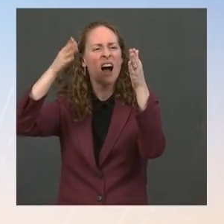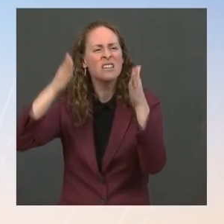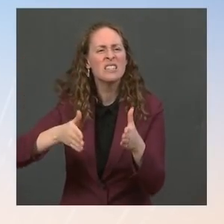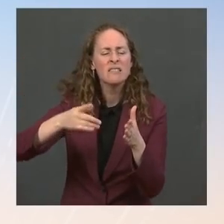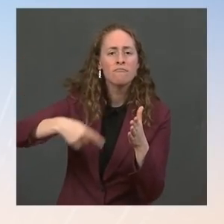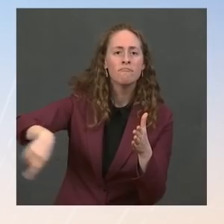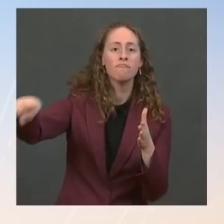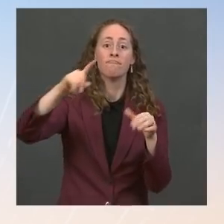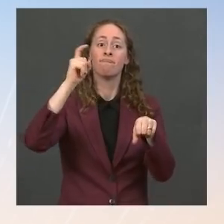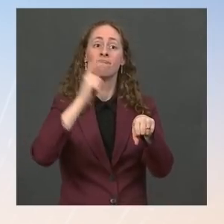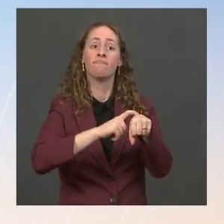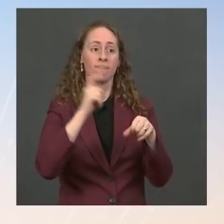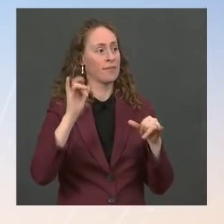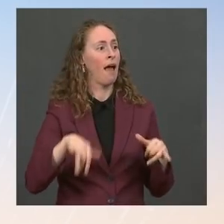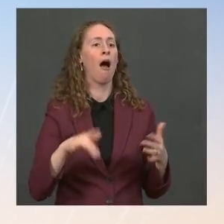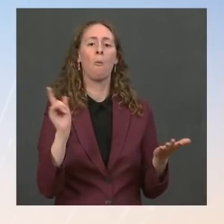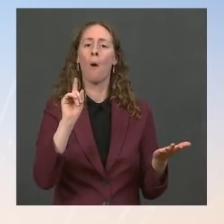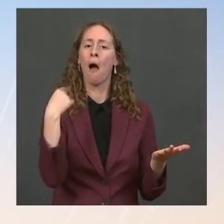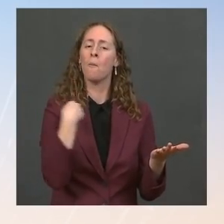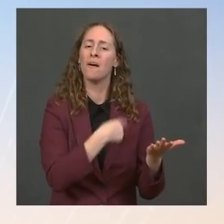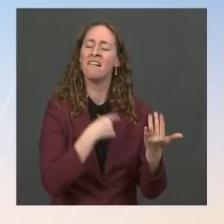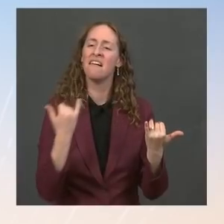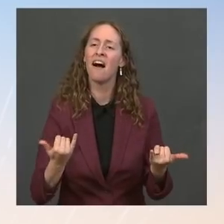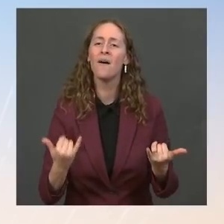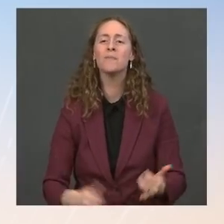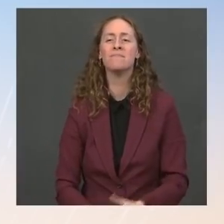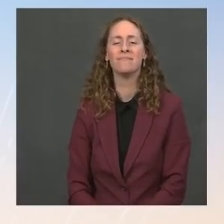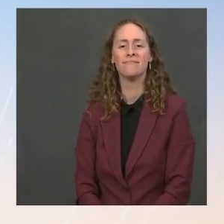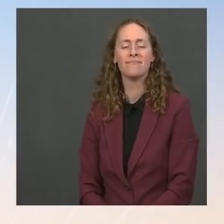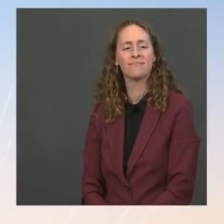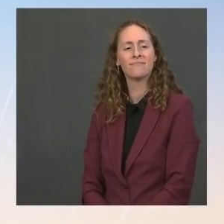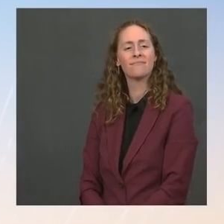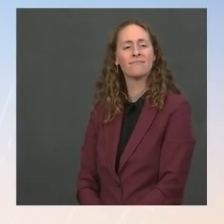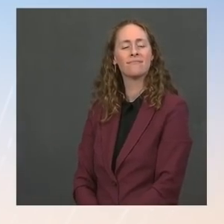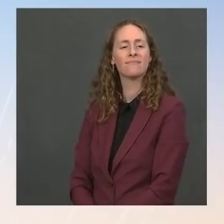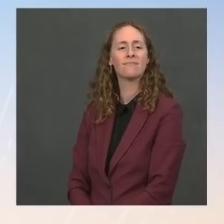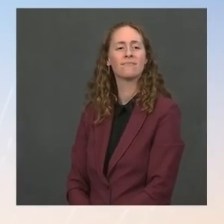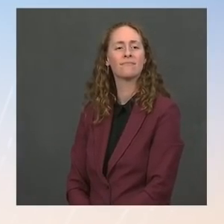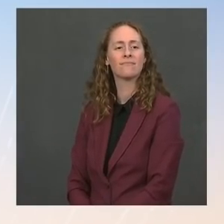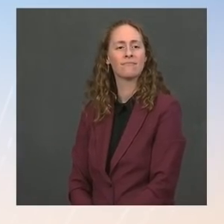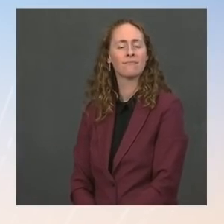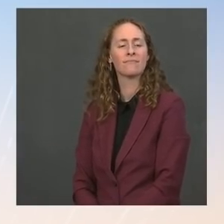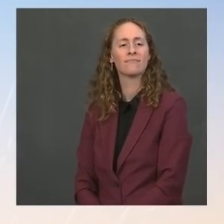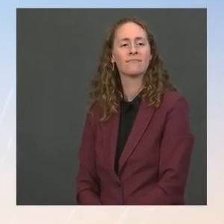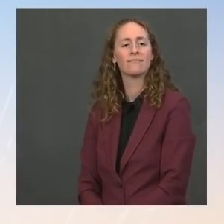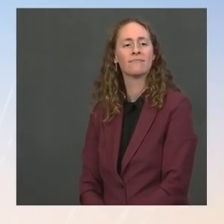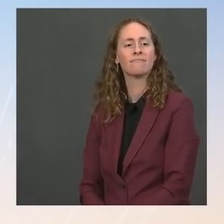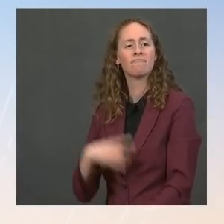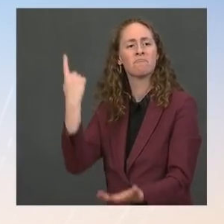The Press: Do you anticipate that Americans who are coming back to the United States would be affected by this having to be tested?